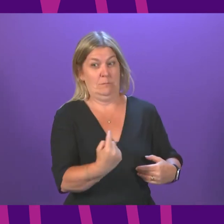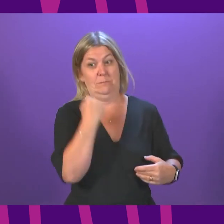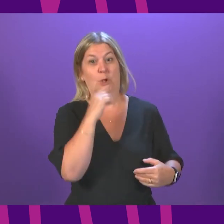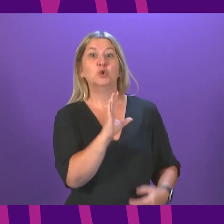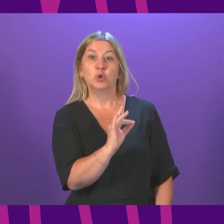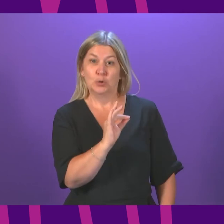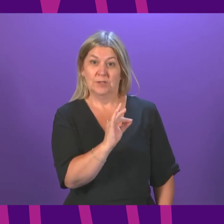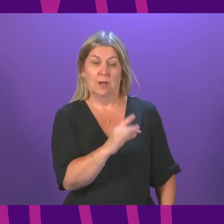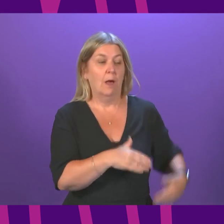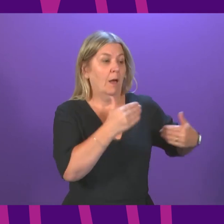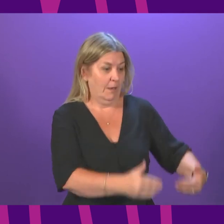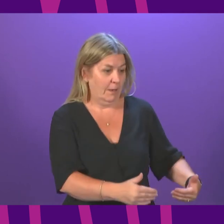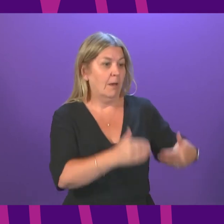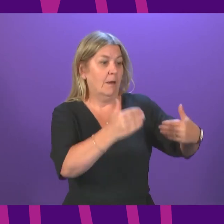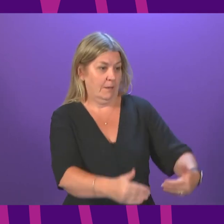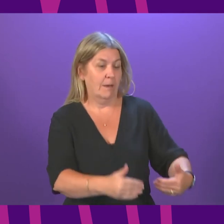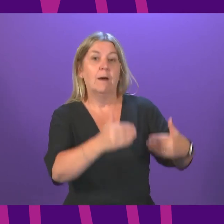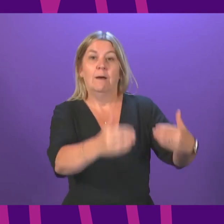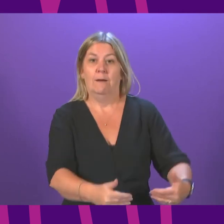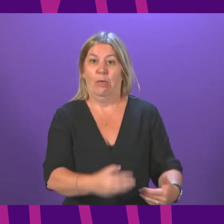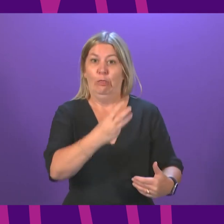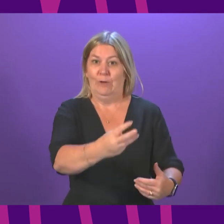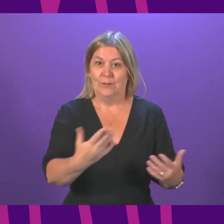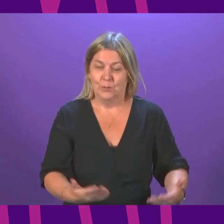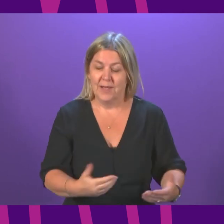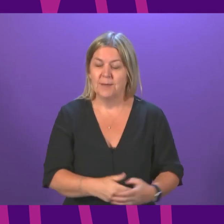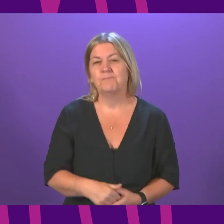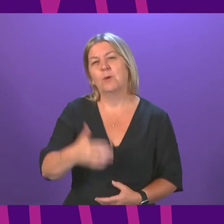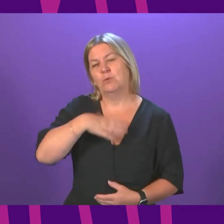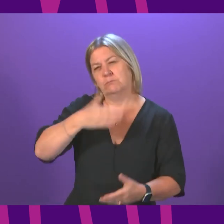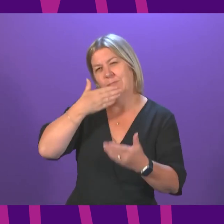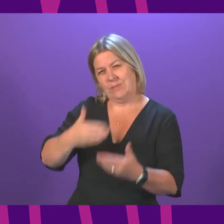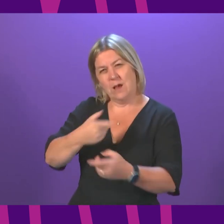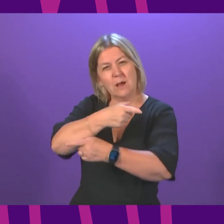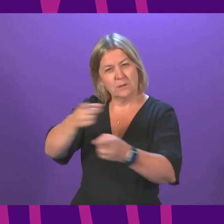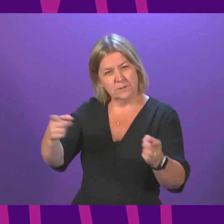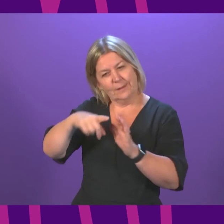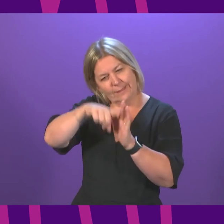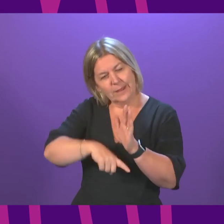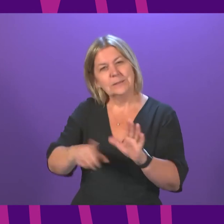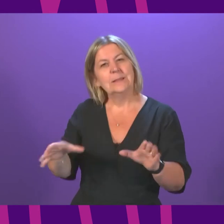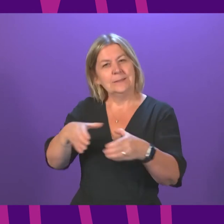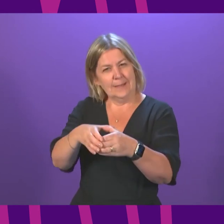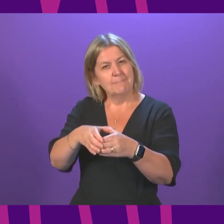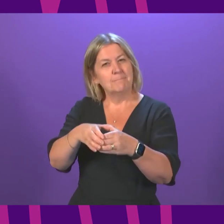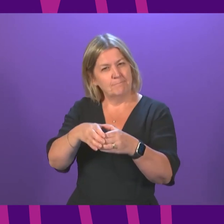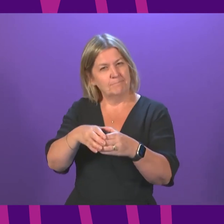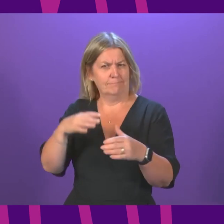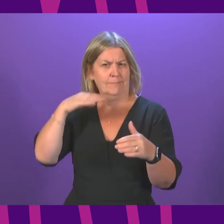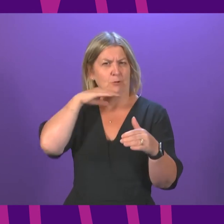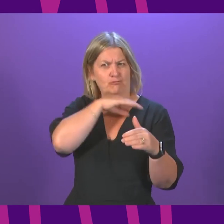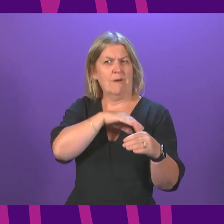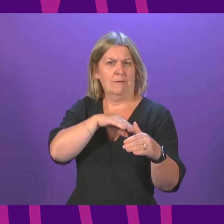It is unfortunate that the bill is necessary. The pandemic is not over and new cases continue